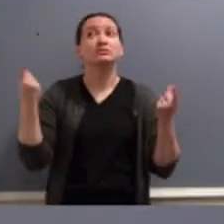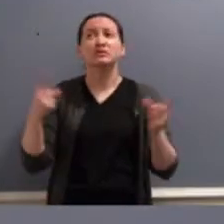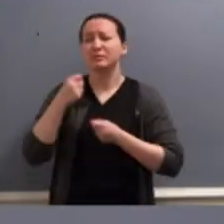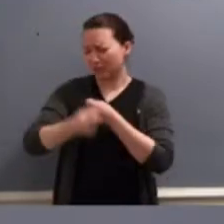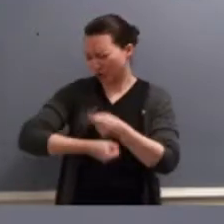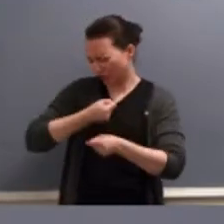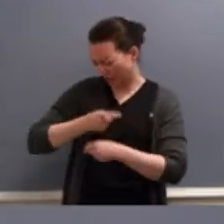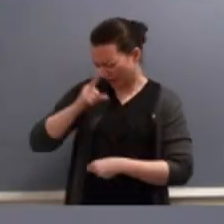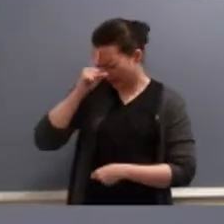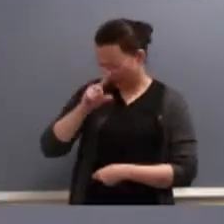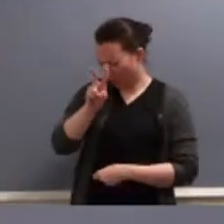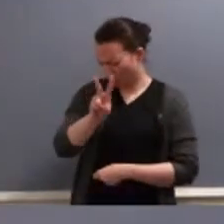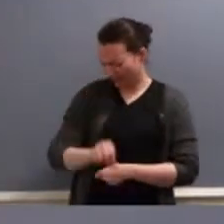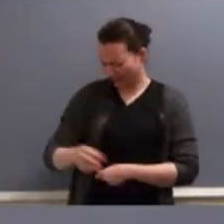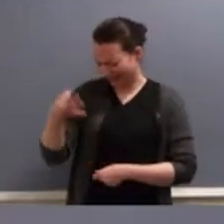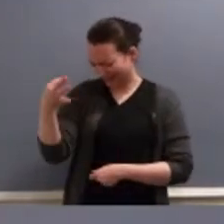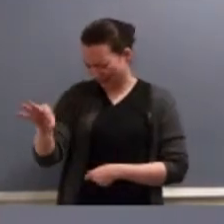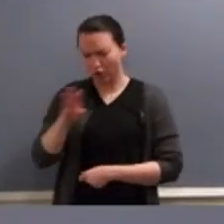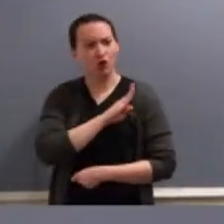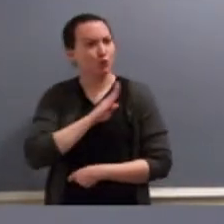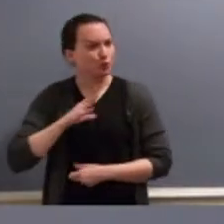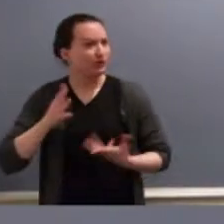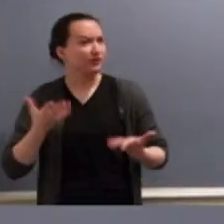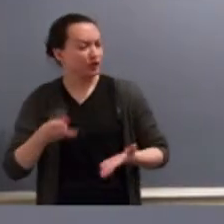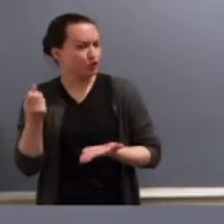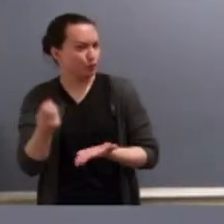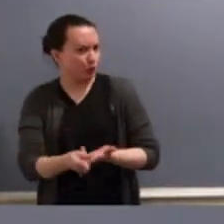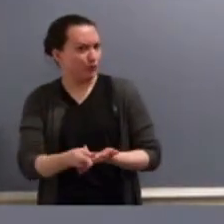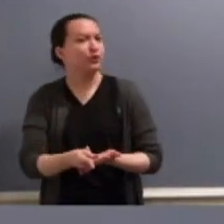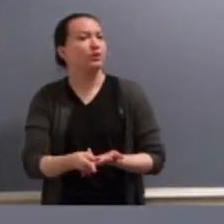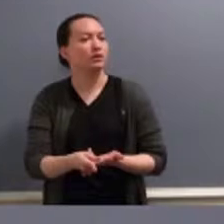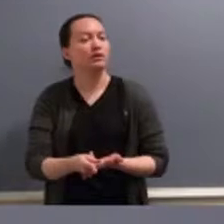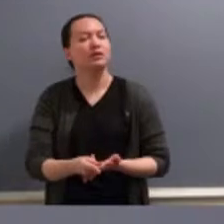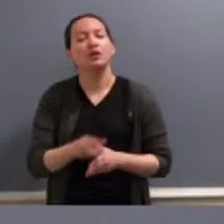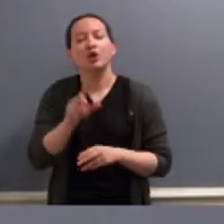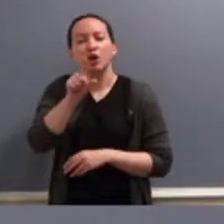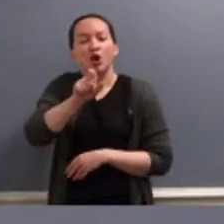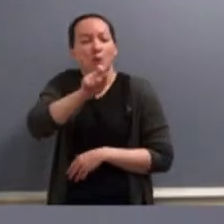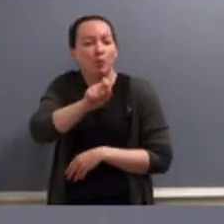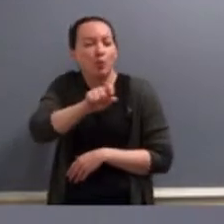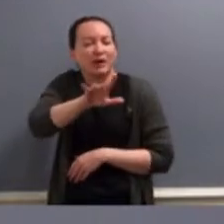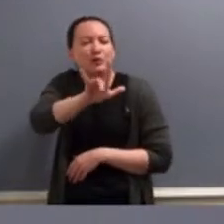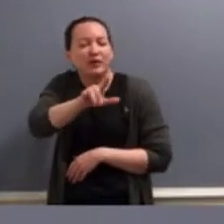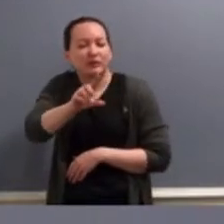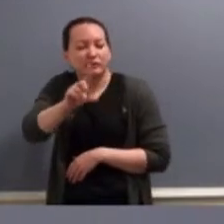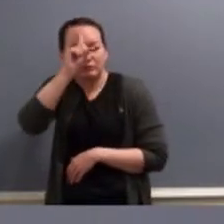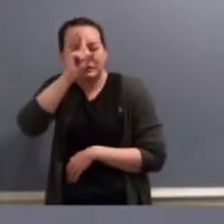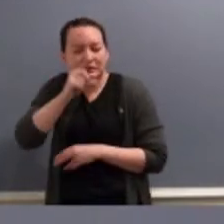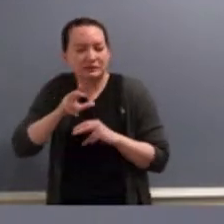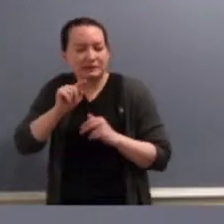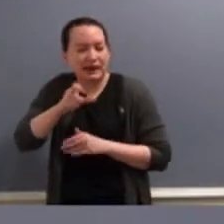in 2019 the Board approved a quarter sales tax increase which we now have that is allowing us